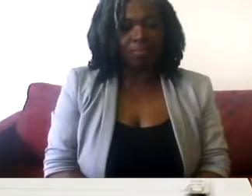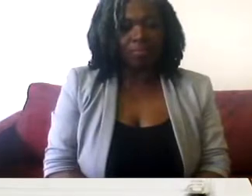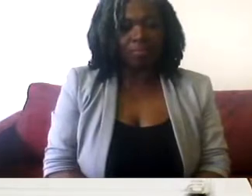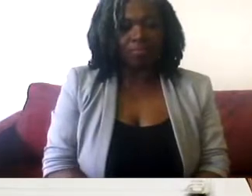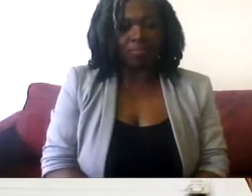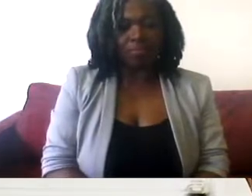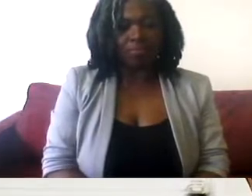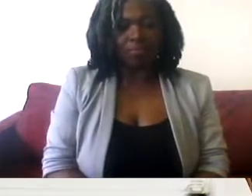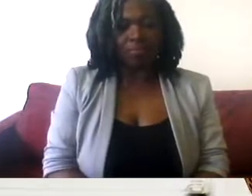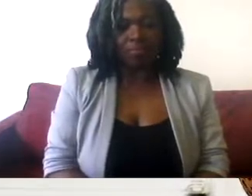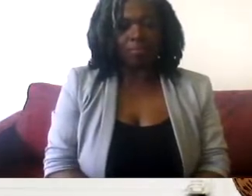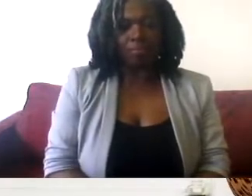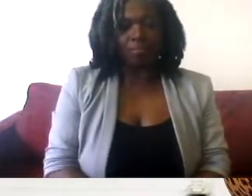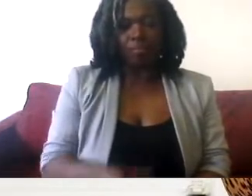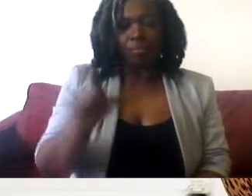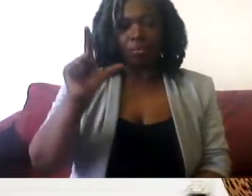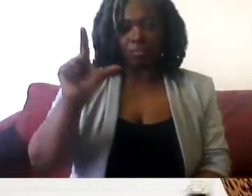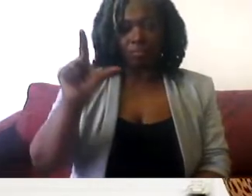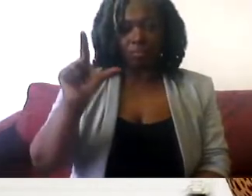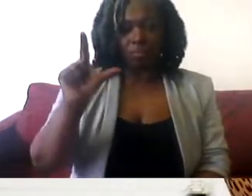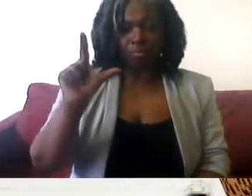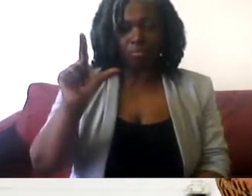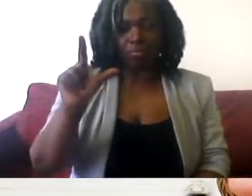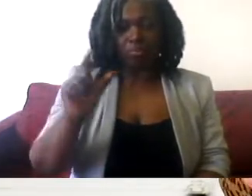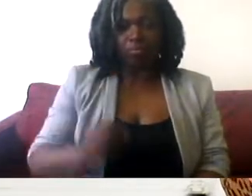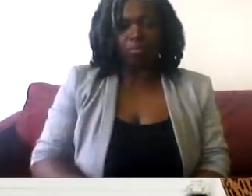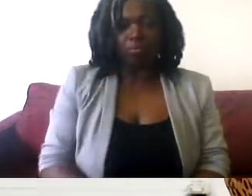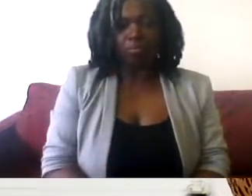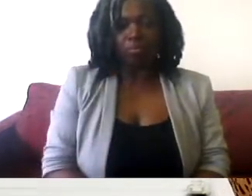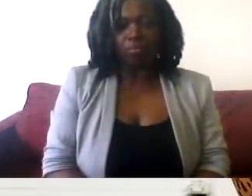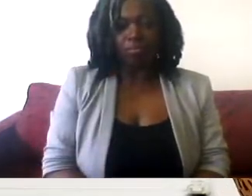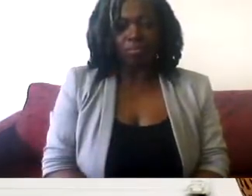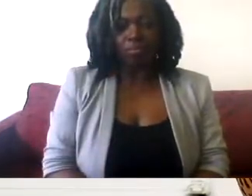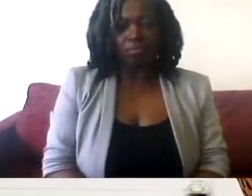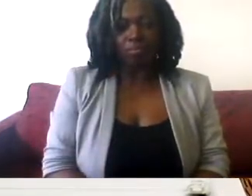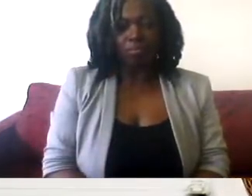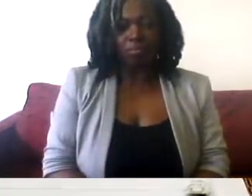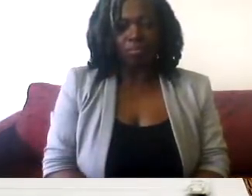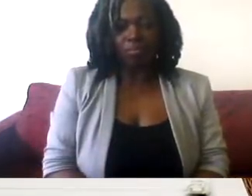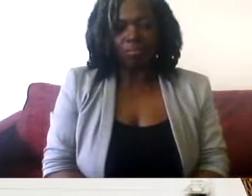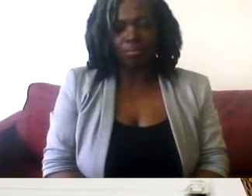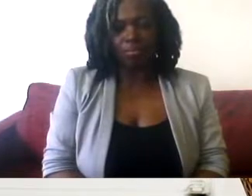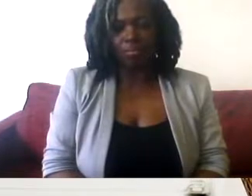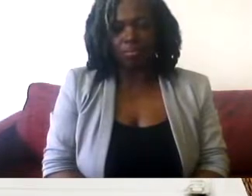thread them through again - so we take the